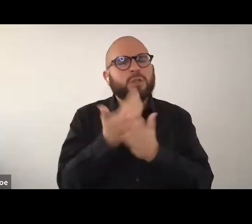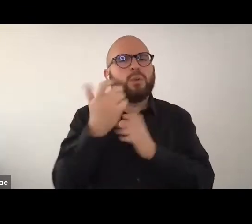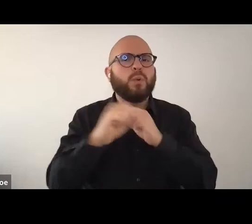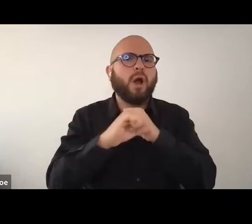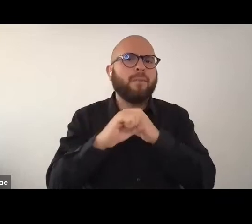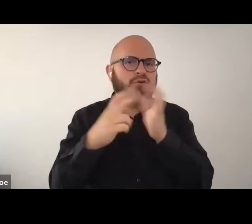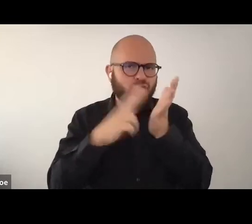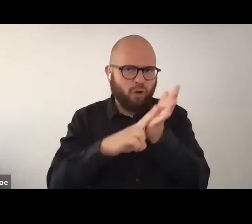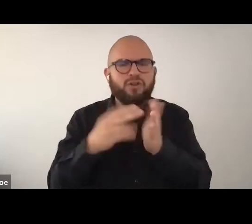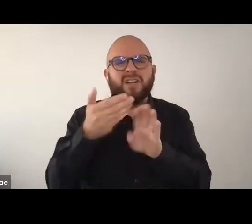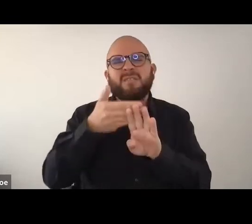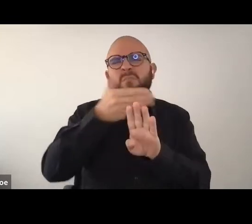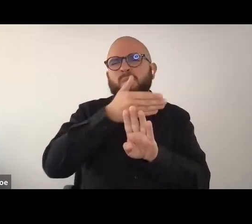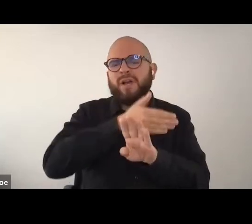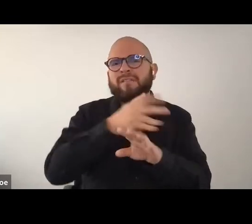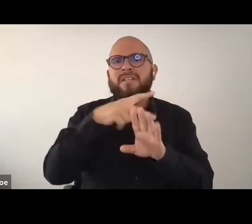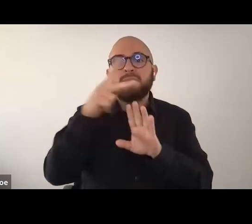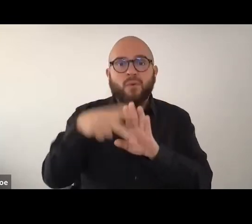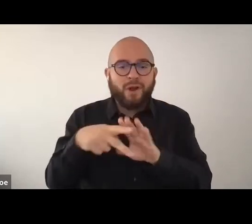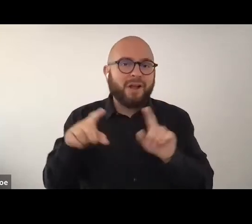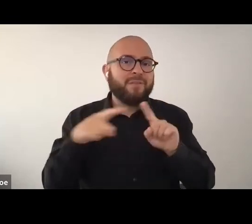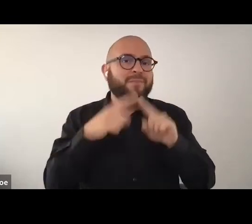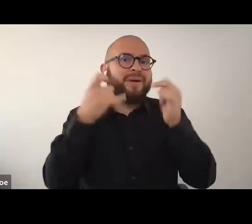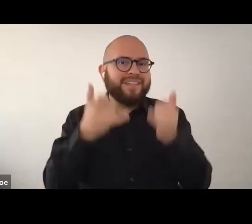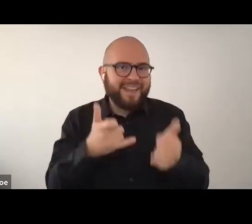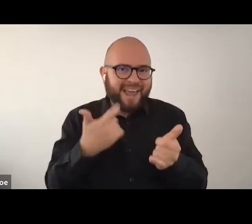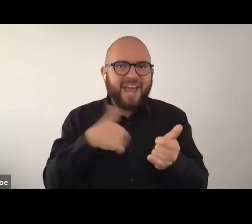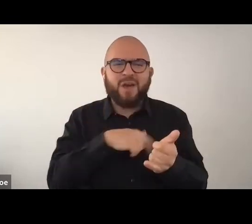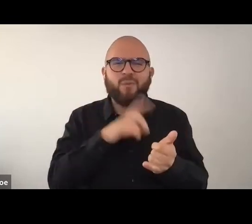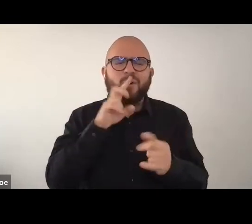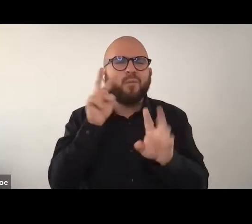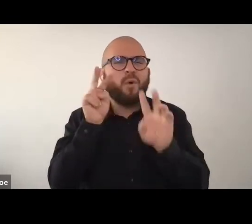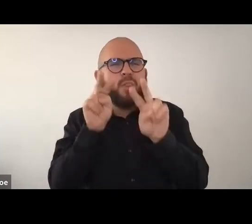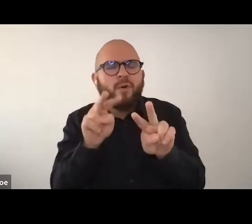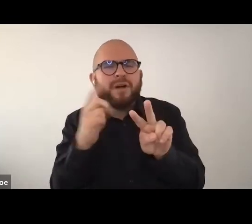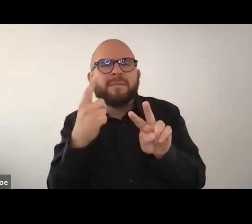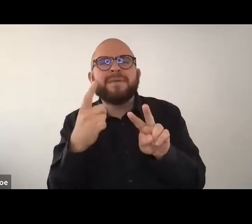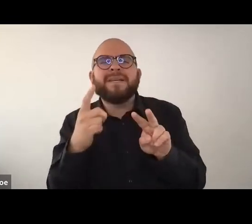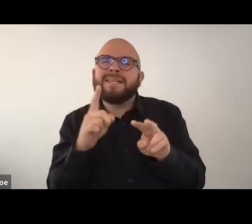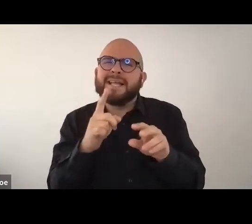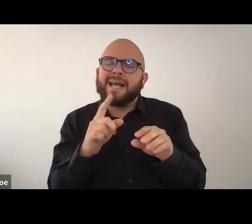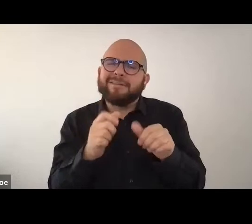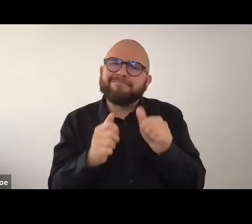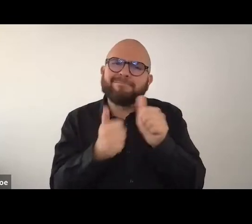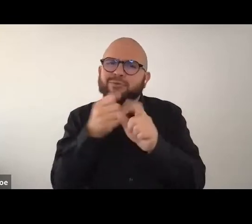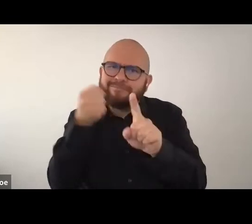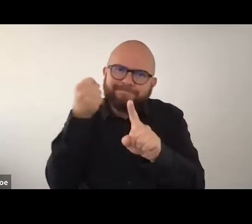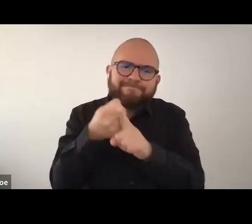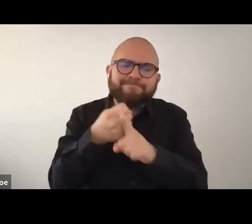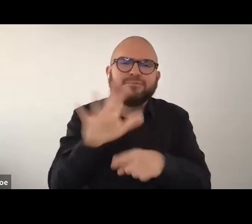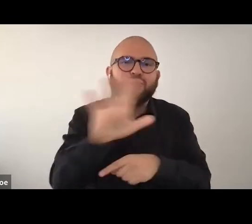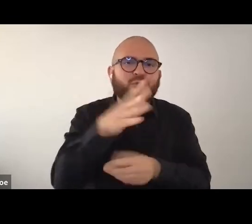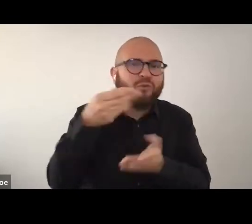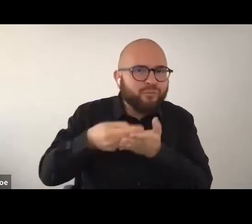in previous programs, and today, we're going to look at something that directly affects your pocketbook, editing.